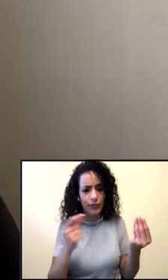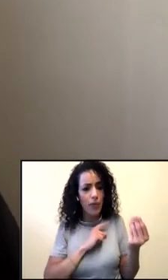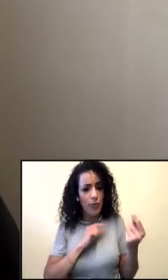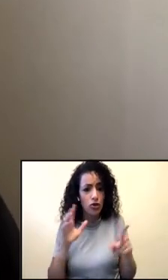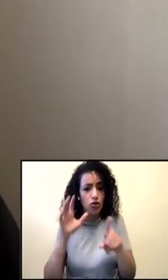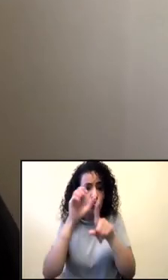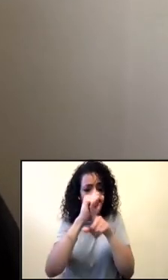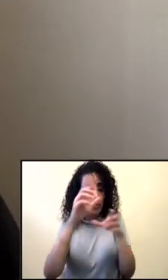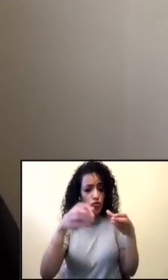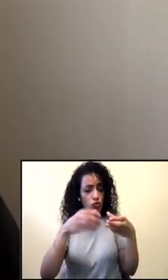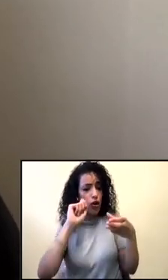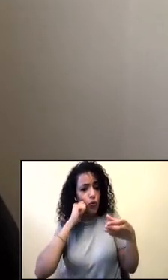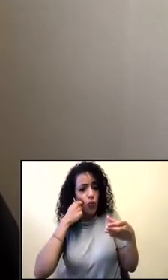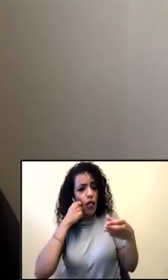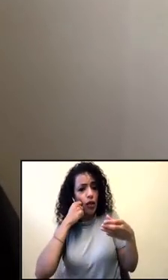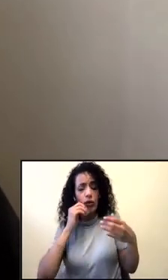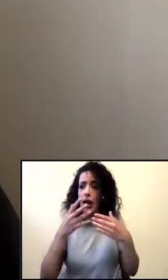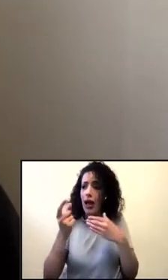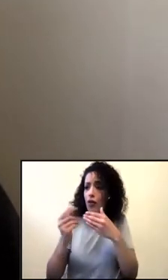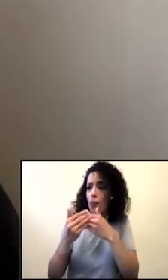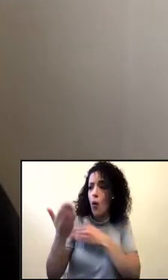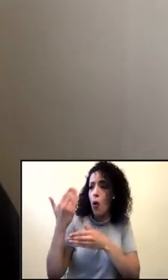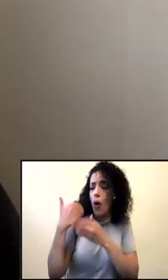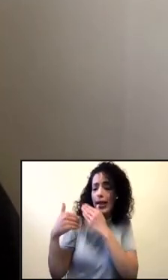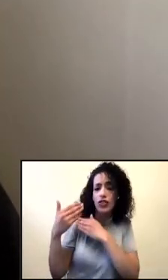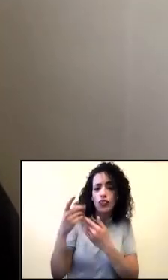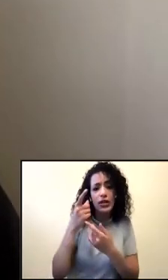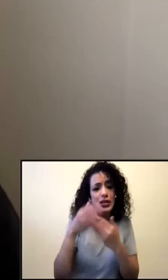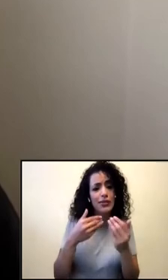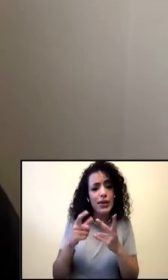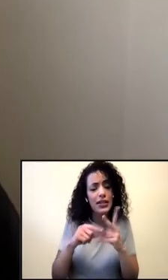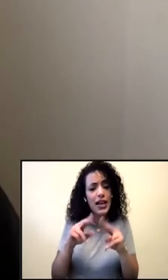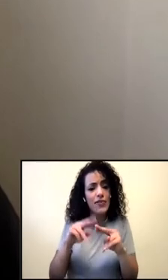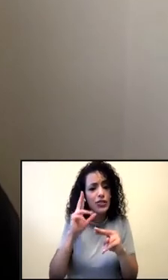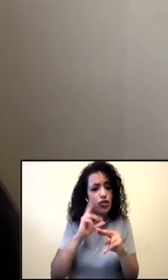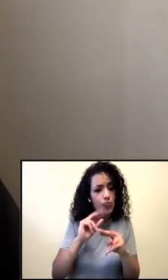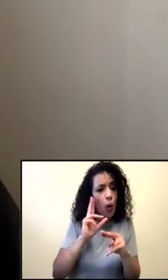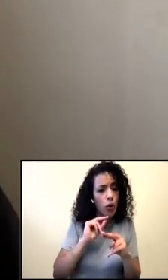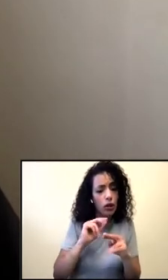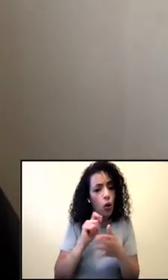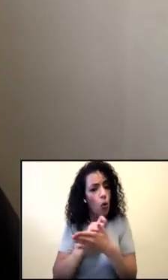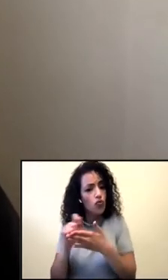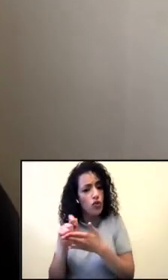regardless of whether it's oral or written. Yeah, and I think like in our work, because our like,